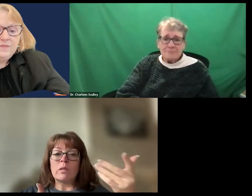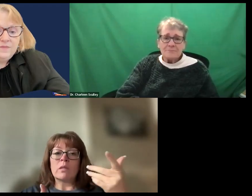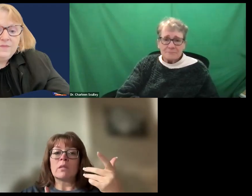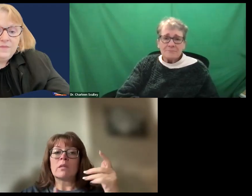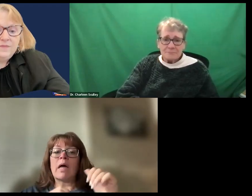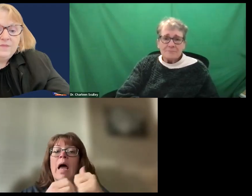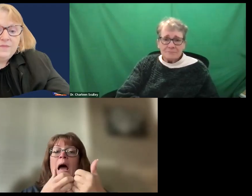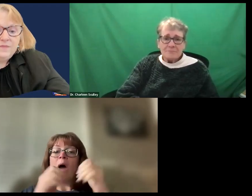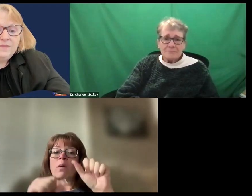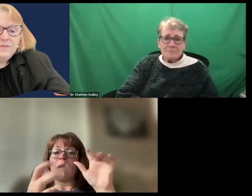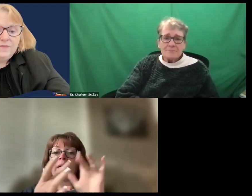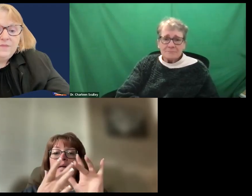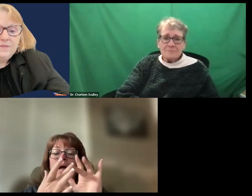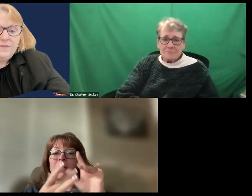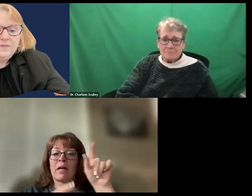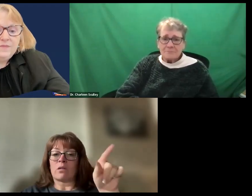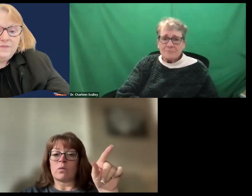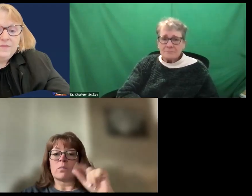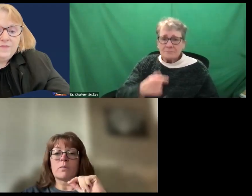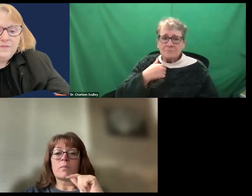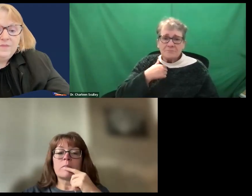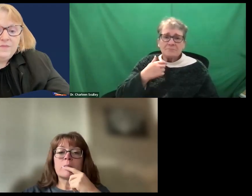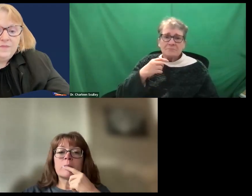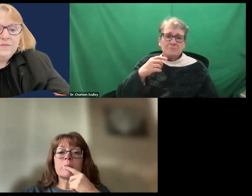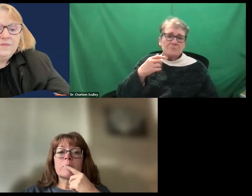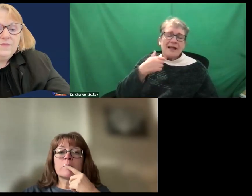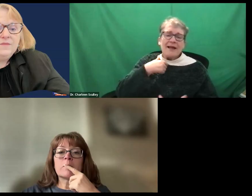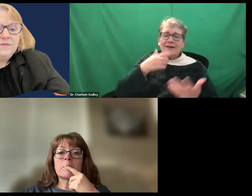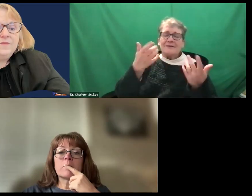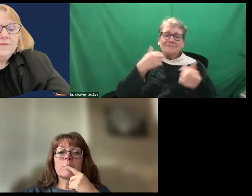additional questions about how to provide resources, how do they contact you?